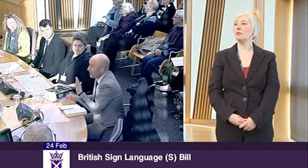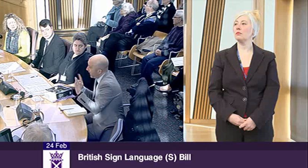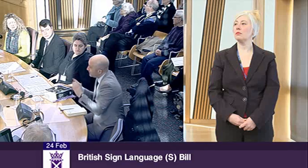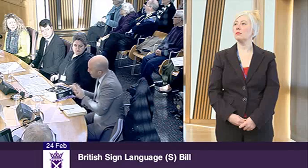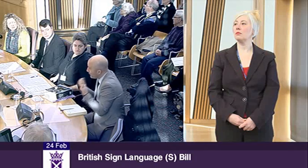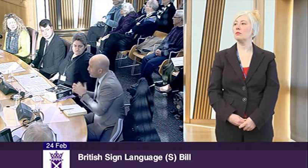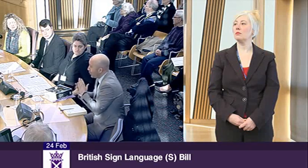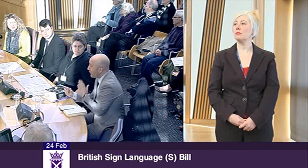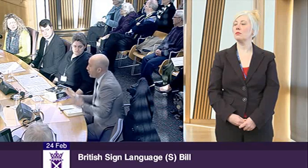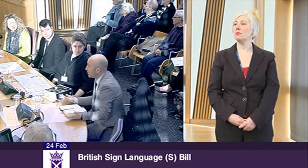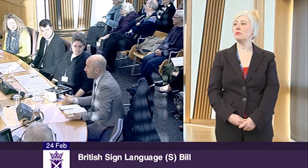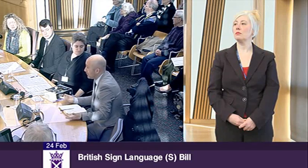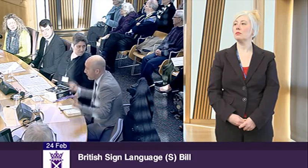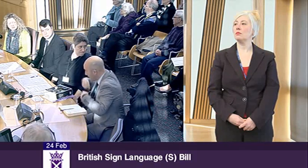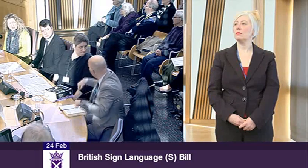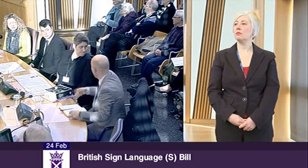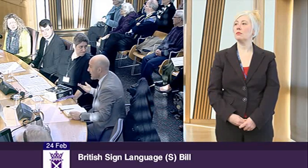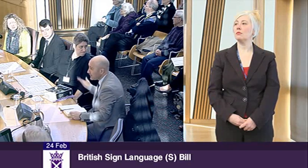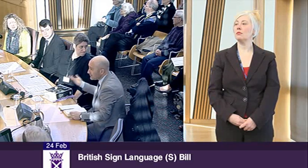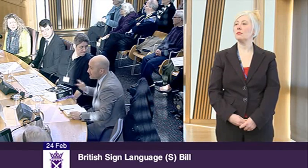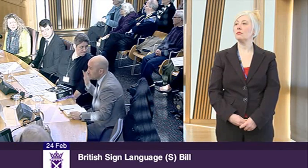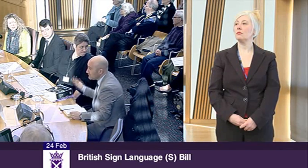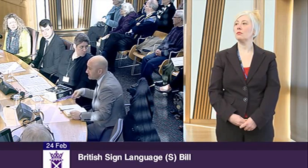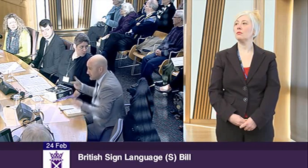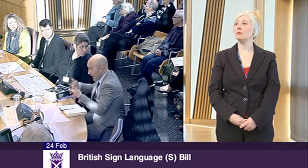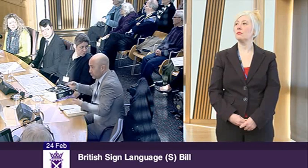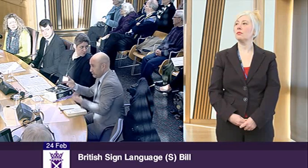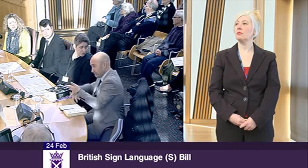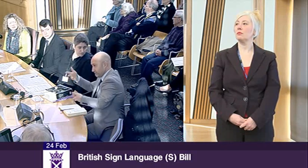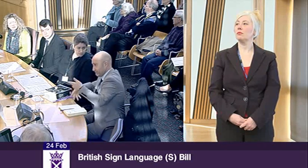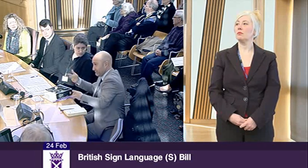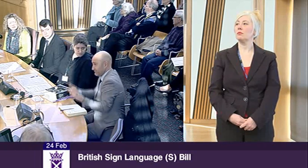Frankie McLean: The convener is right that the bill could be symbolic, but it is a powerful